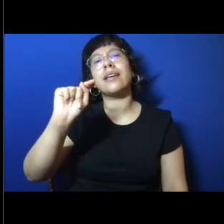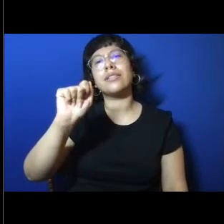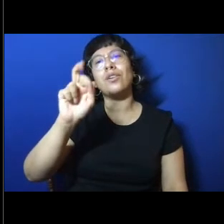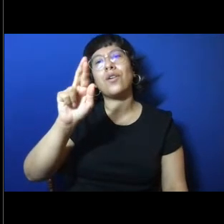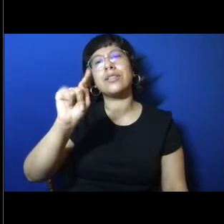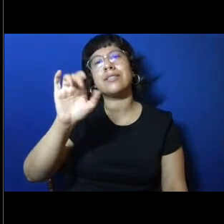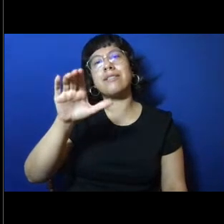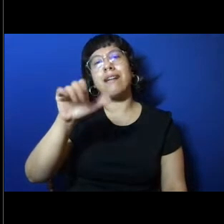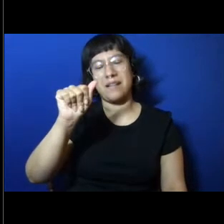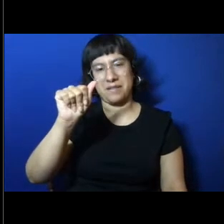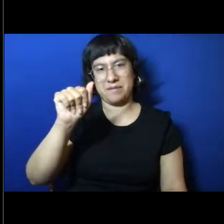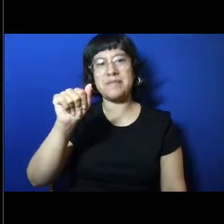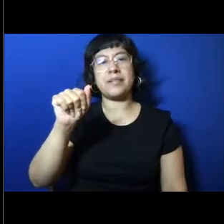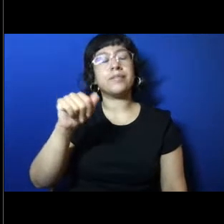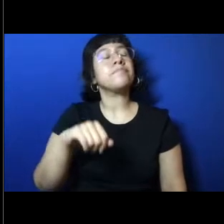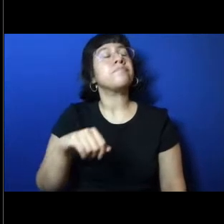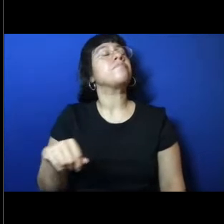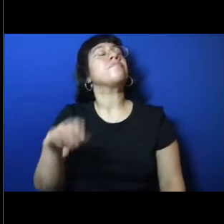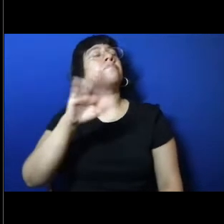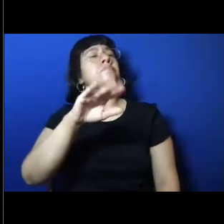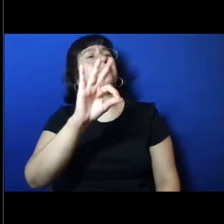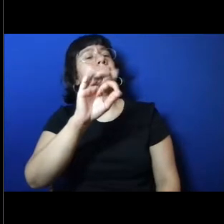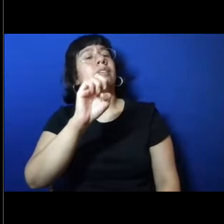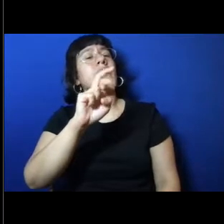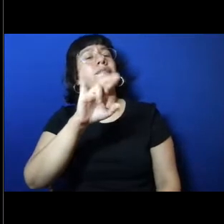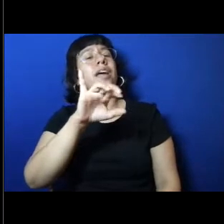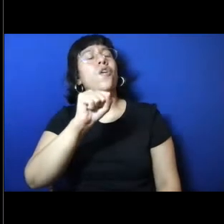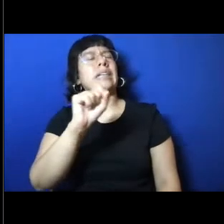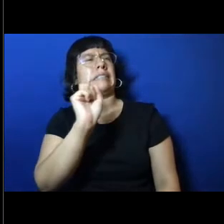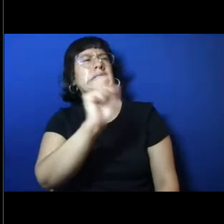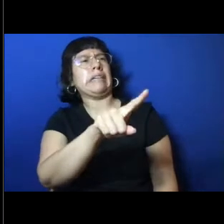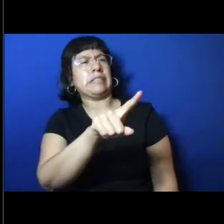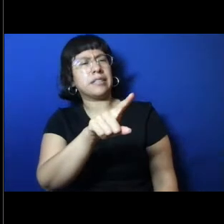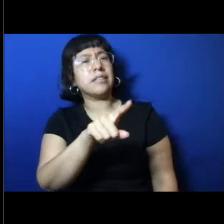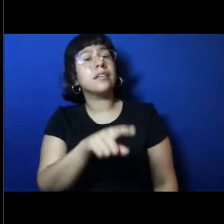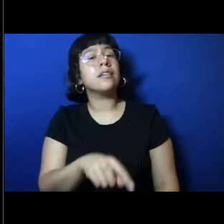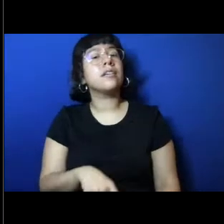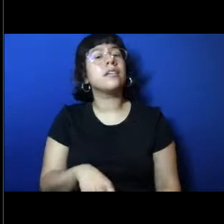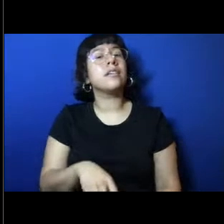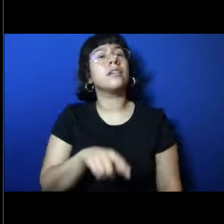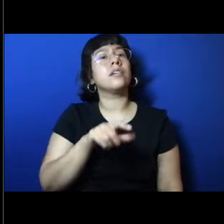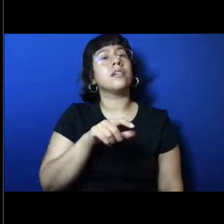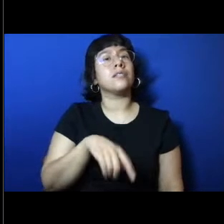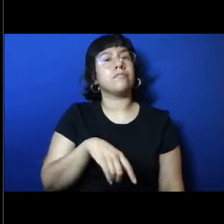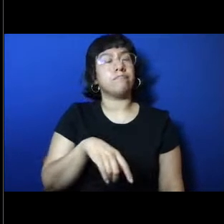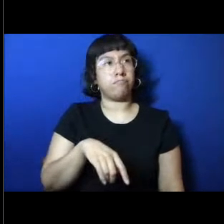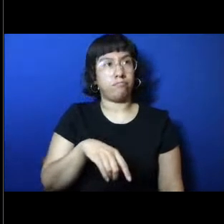Let's see, Ferris is asking, is it a 24 by seven operation at these ground stations?